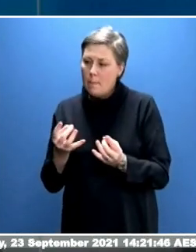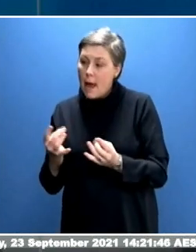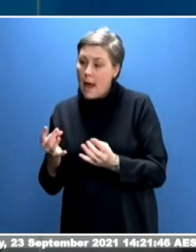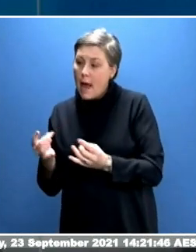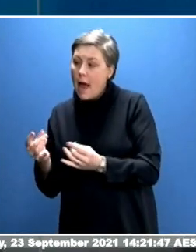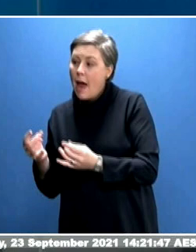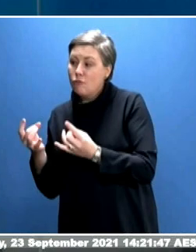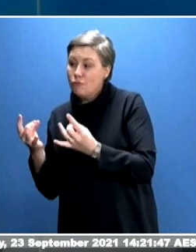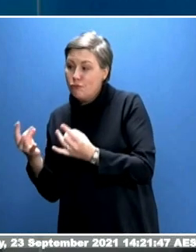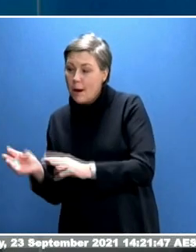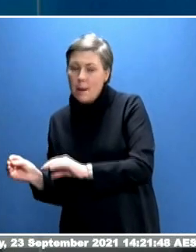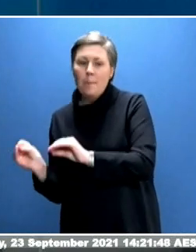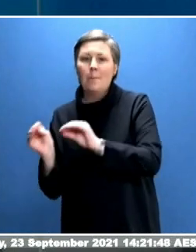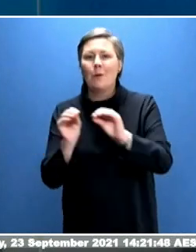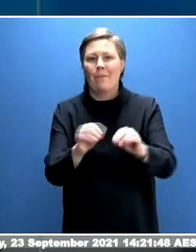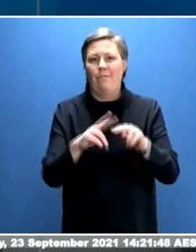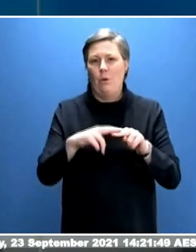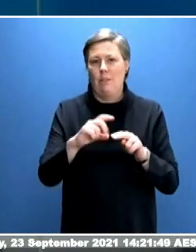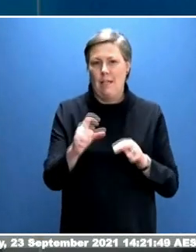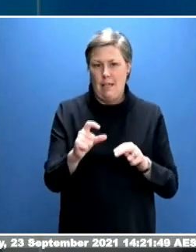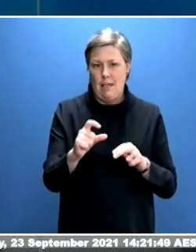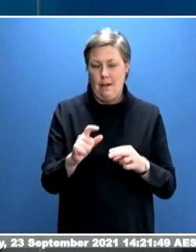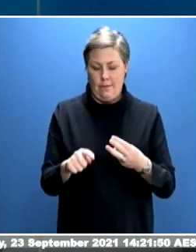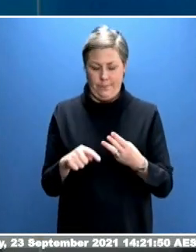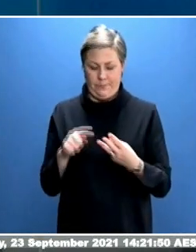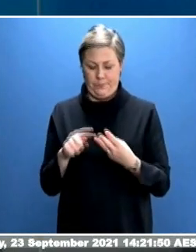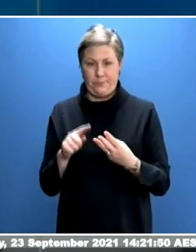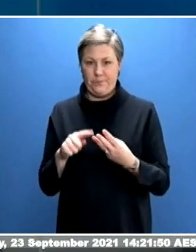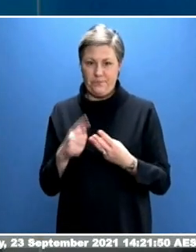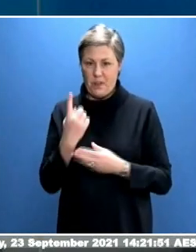and the third young person has only been in there a matter of weeks.